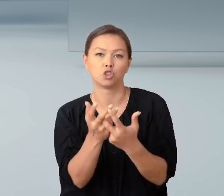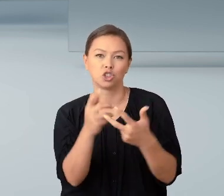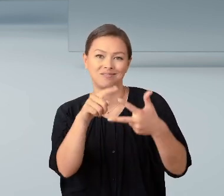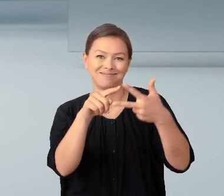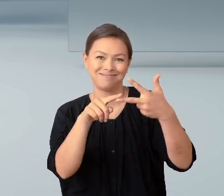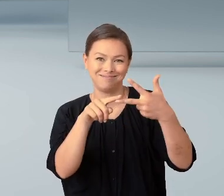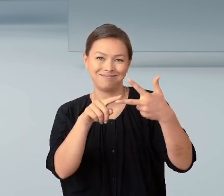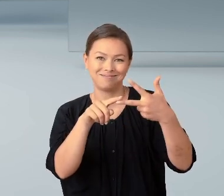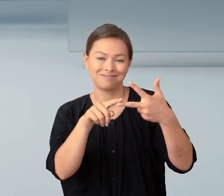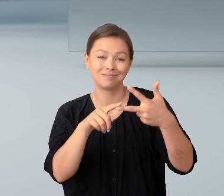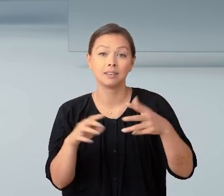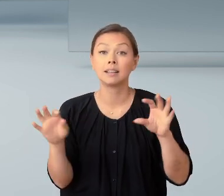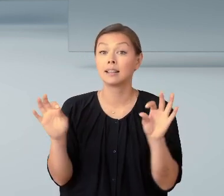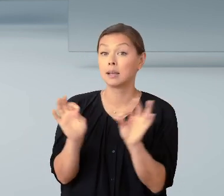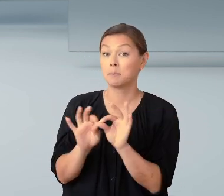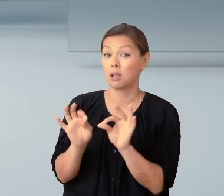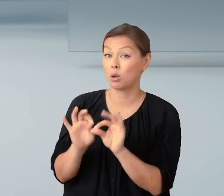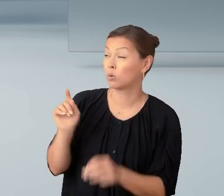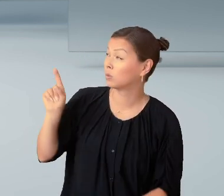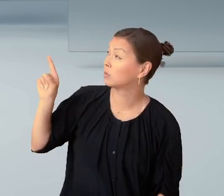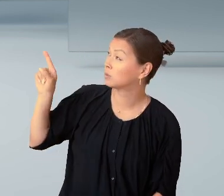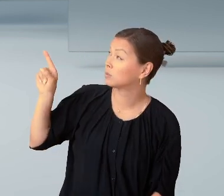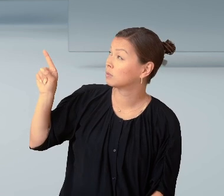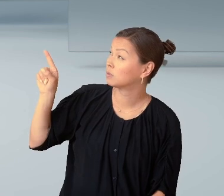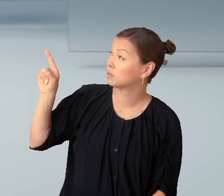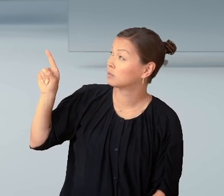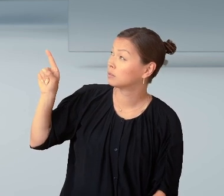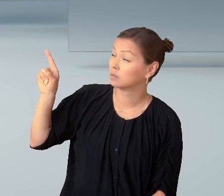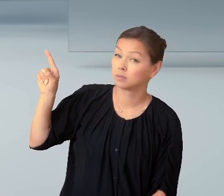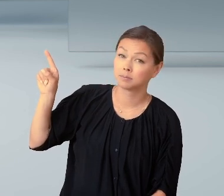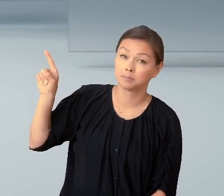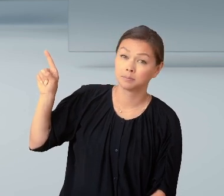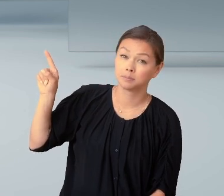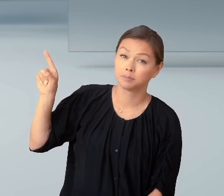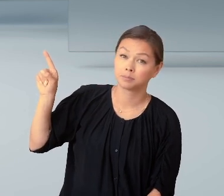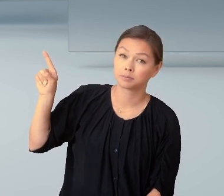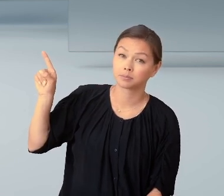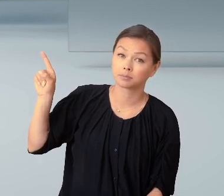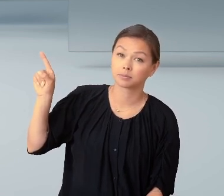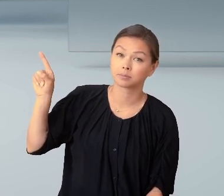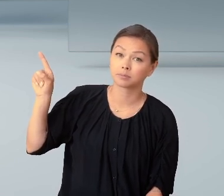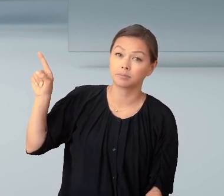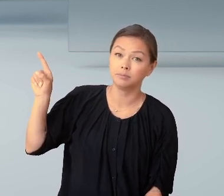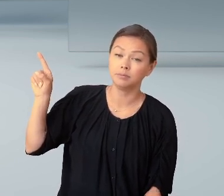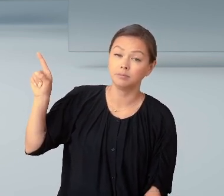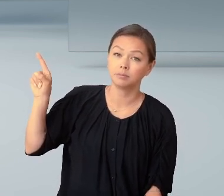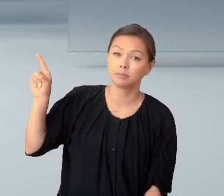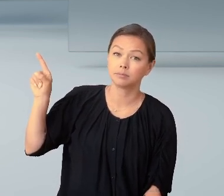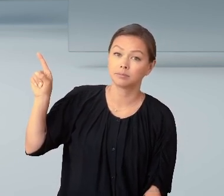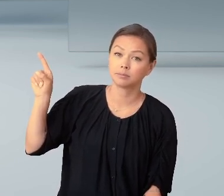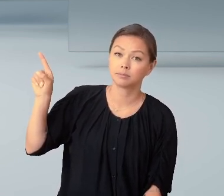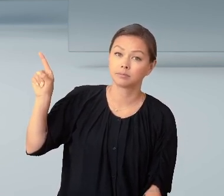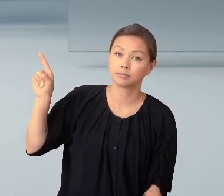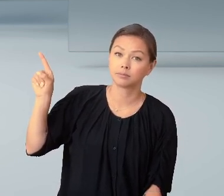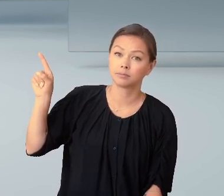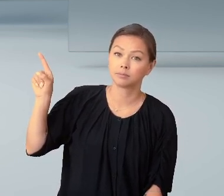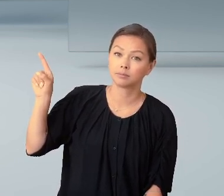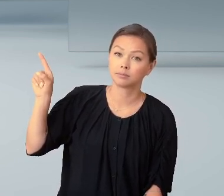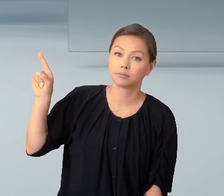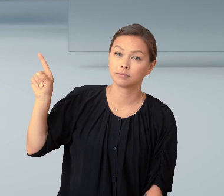amount to apply is $10,975.60. When I click on here, it's going